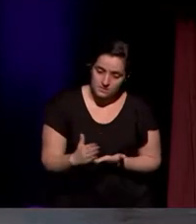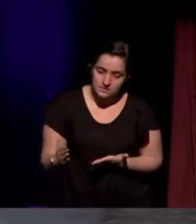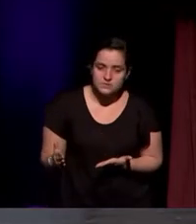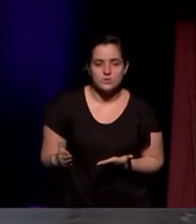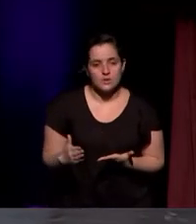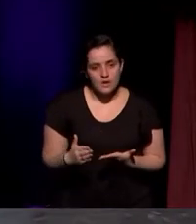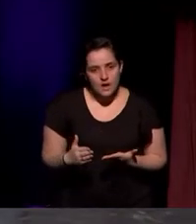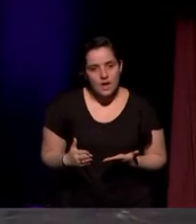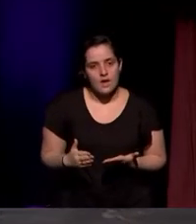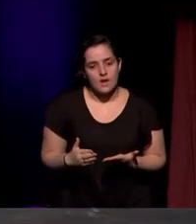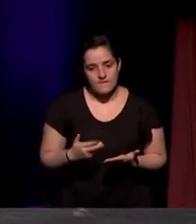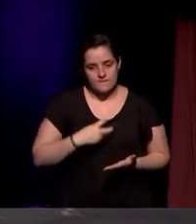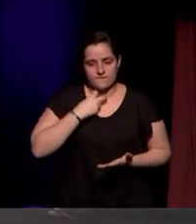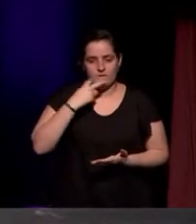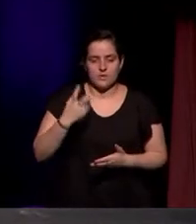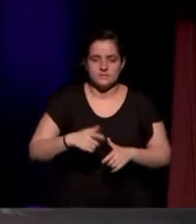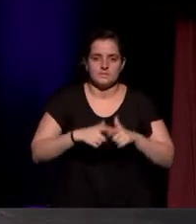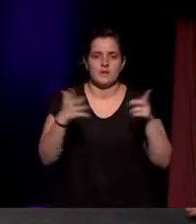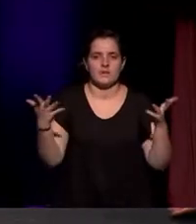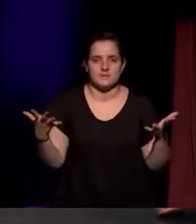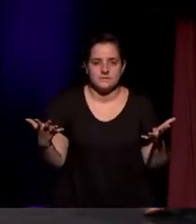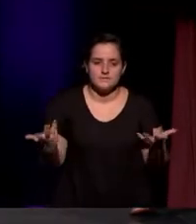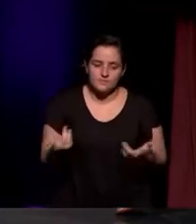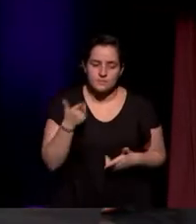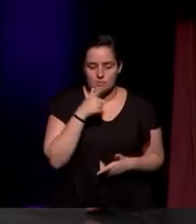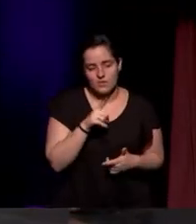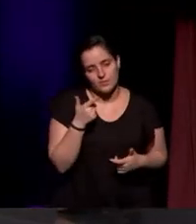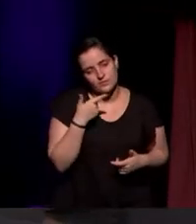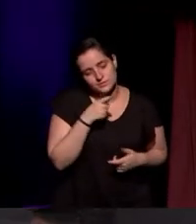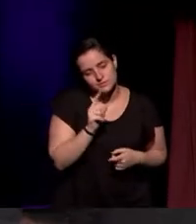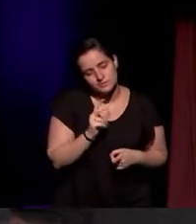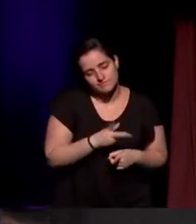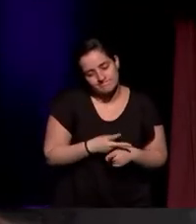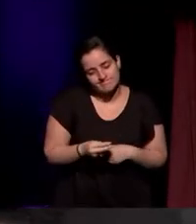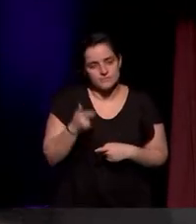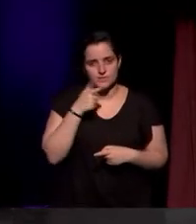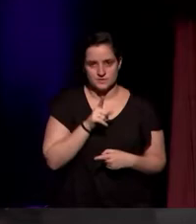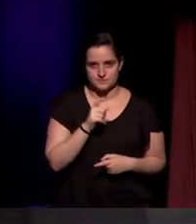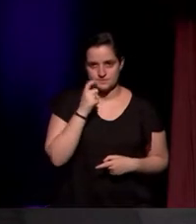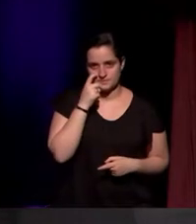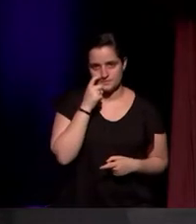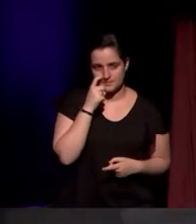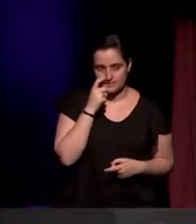then it is already a great achievement. I always say that this goes until 2011